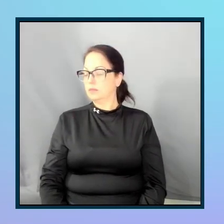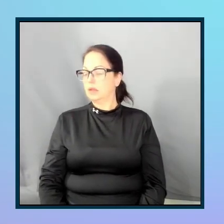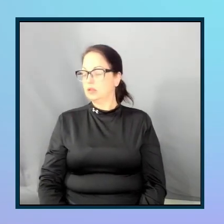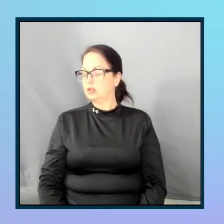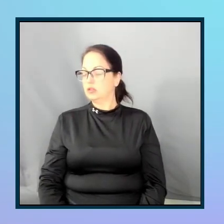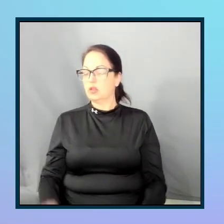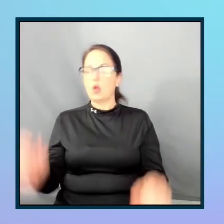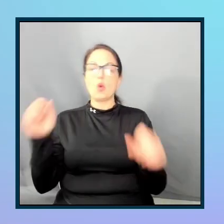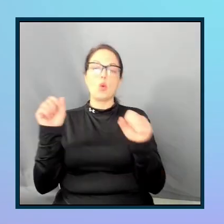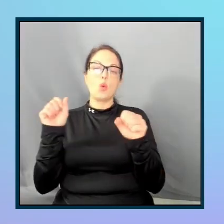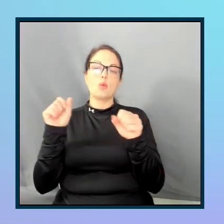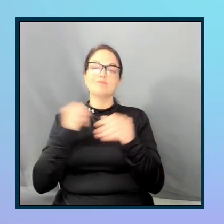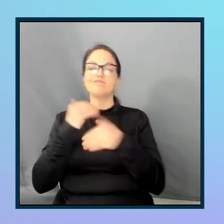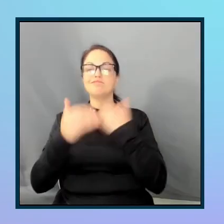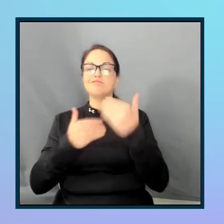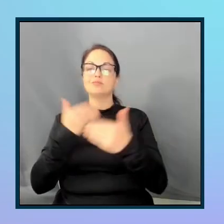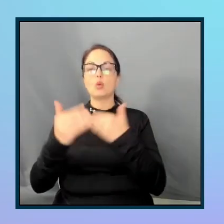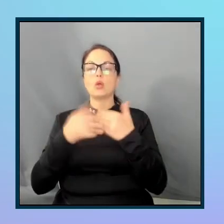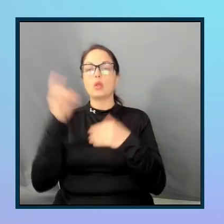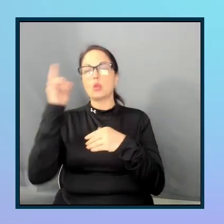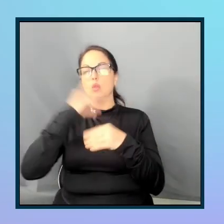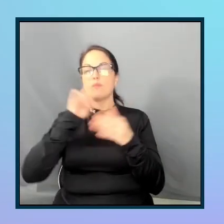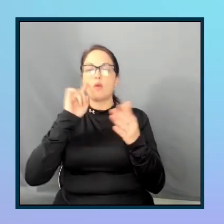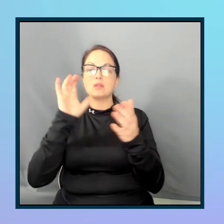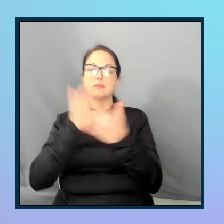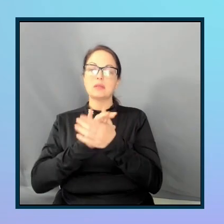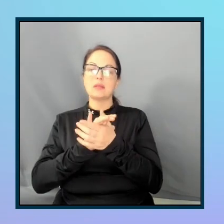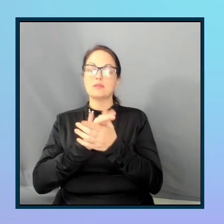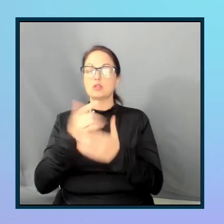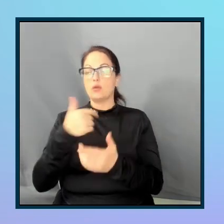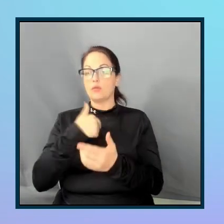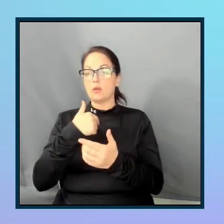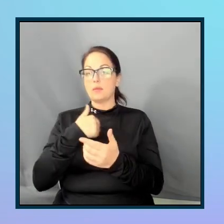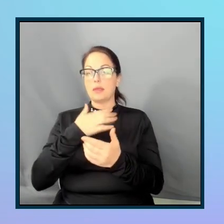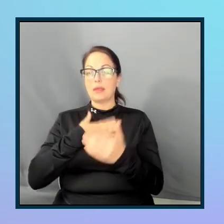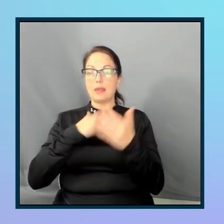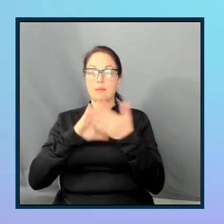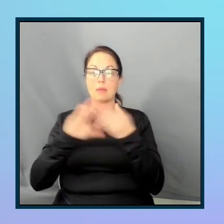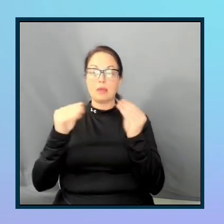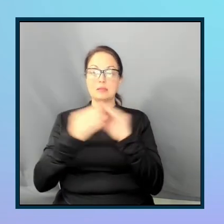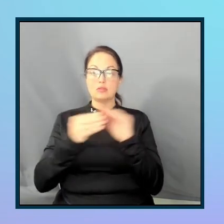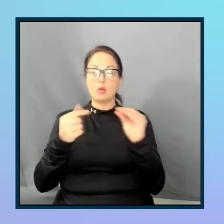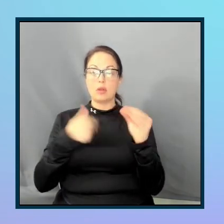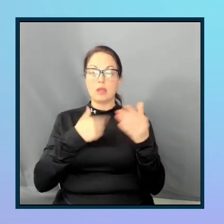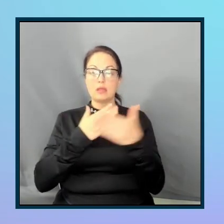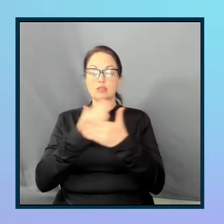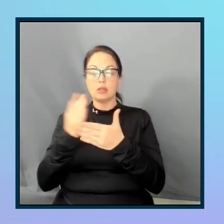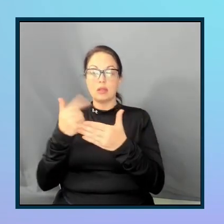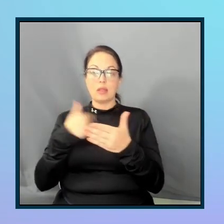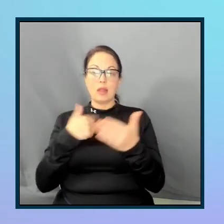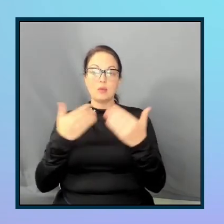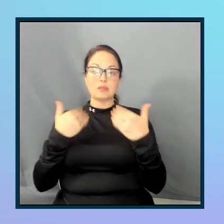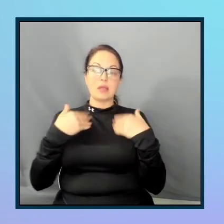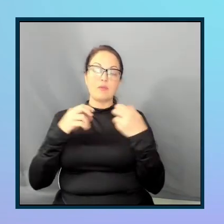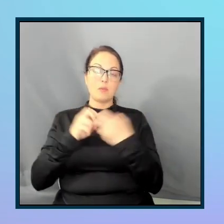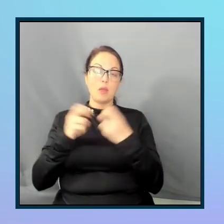those false ideas we have about ourselves. So for me, in my story, I shared that I was having a trouble with...